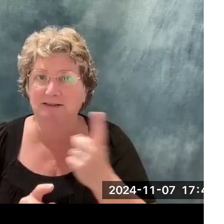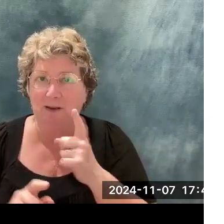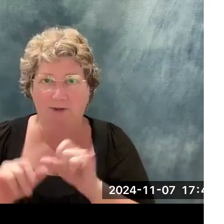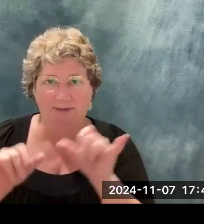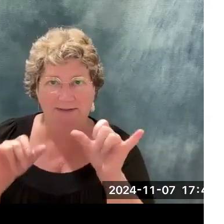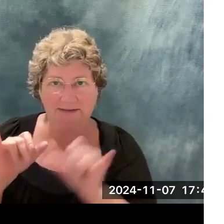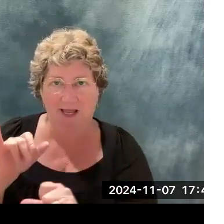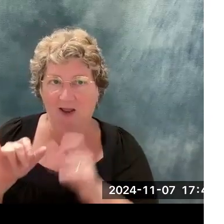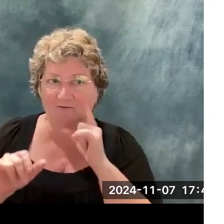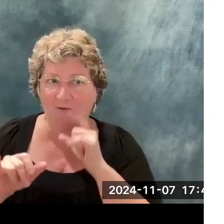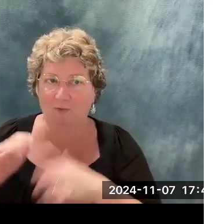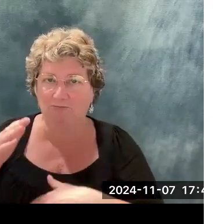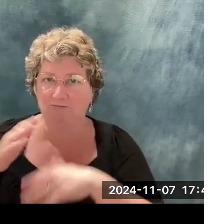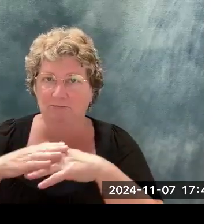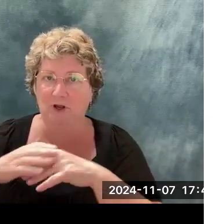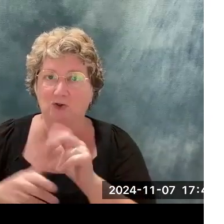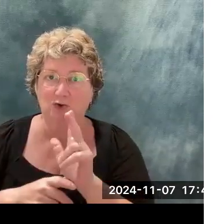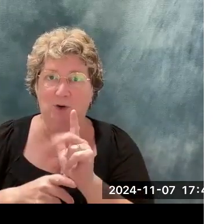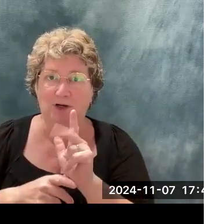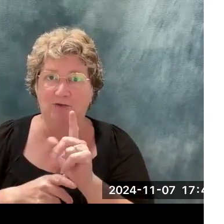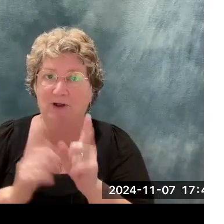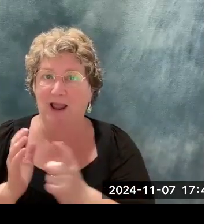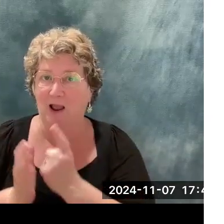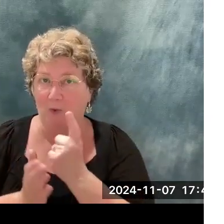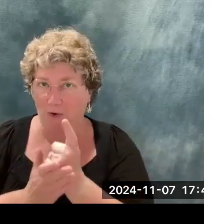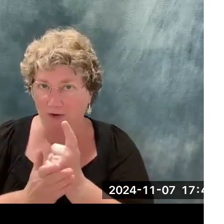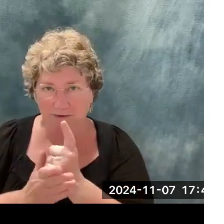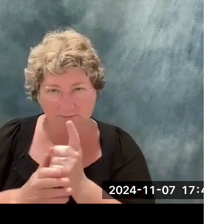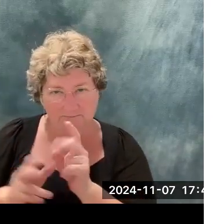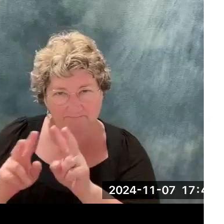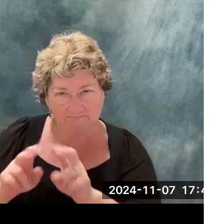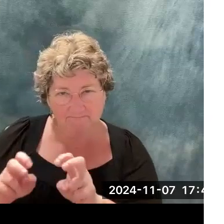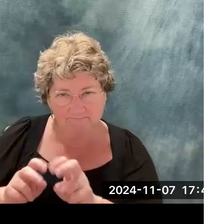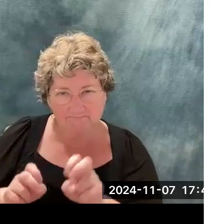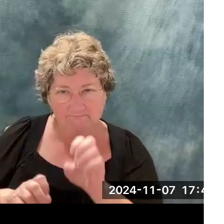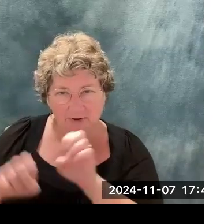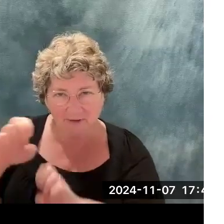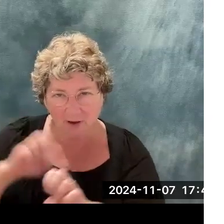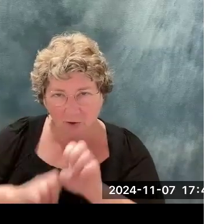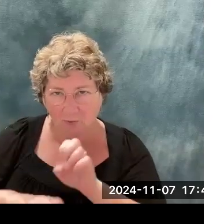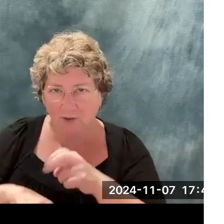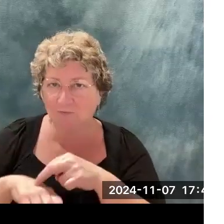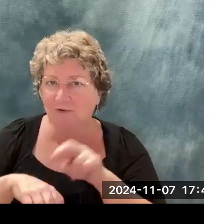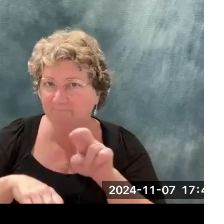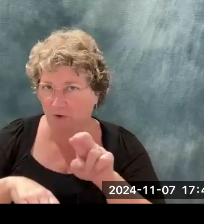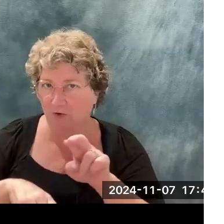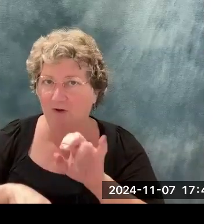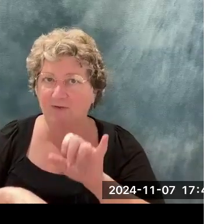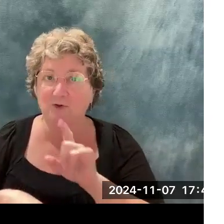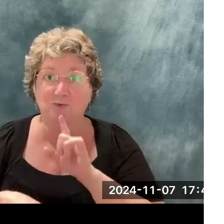provides basic needs, assessment, evaluation, and referral. And it's, again, the first of its kind for adults